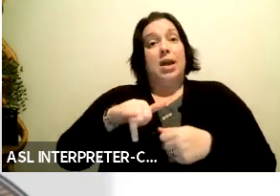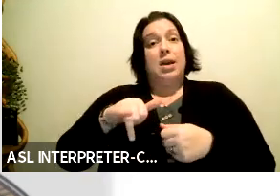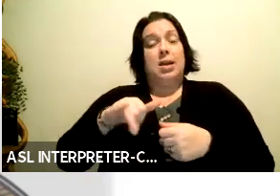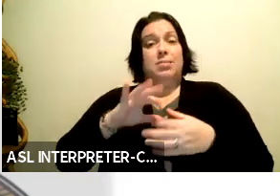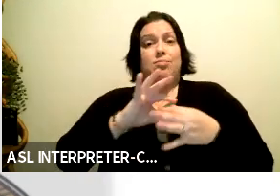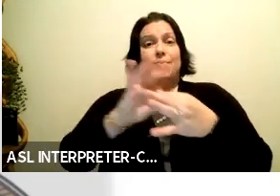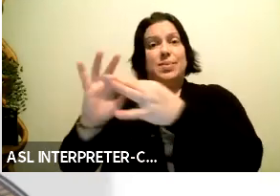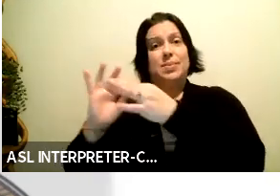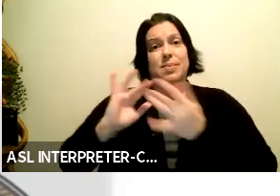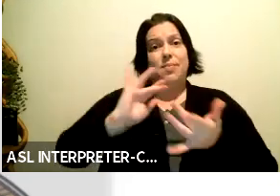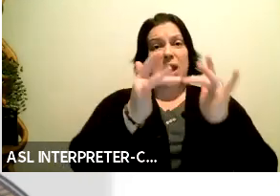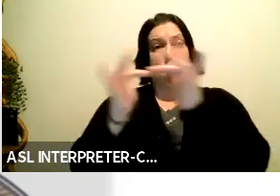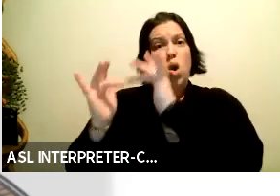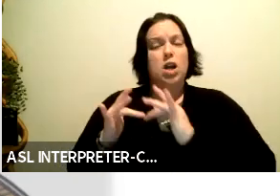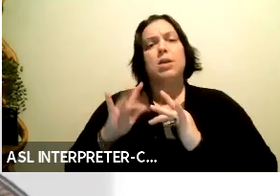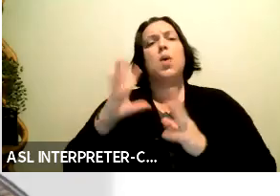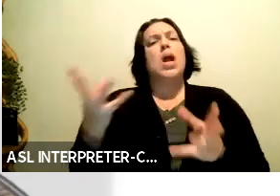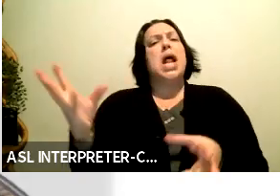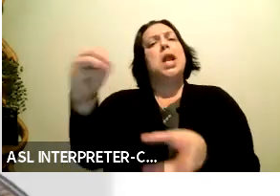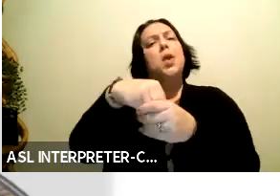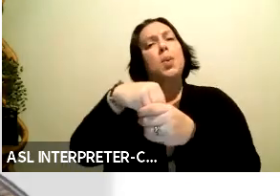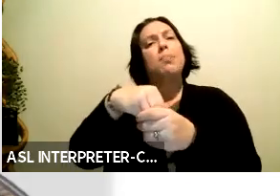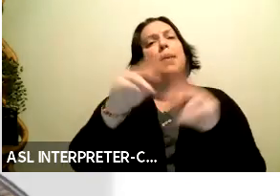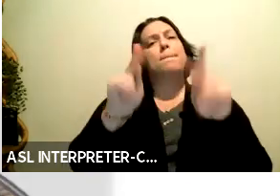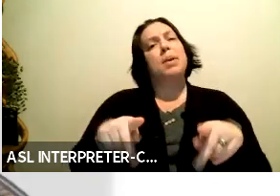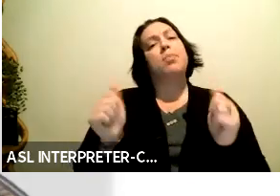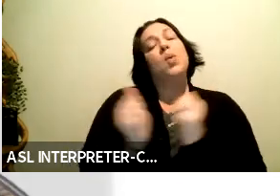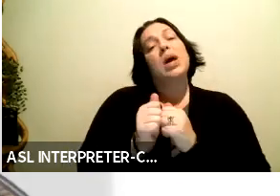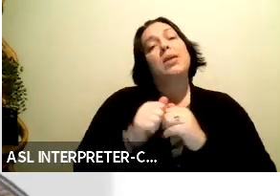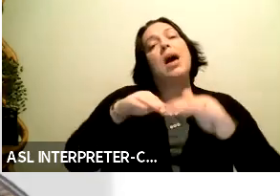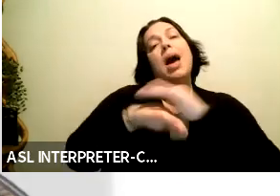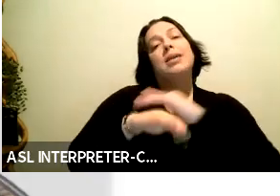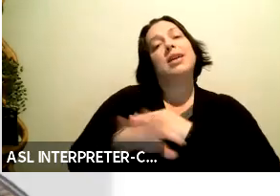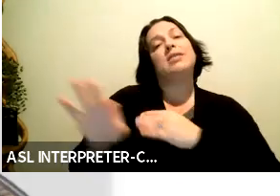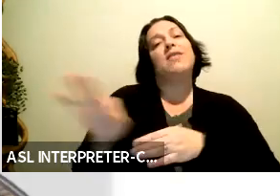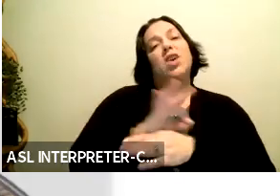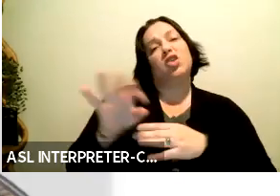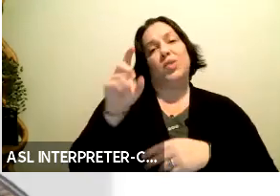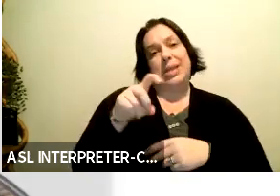to capture inclusivity of people with access and functional needs on information sharing, training